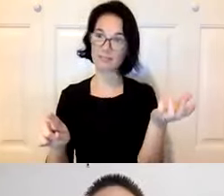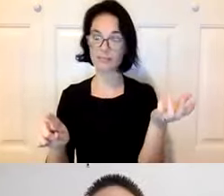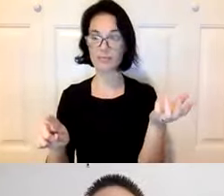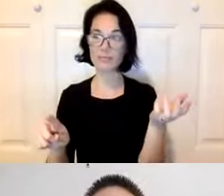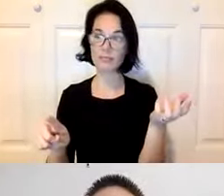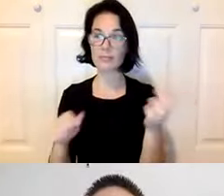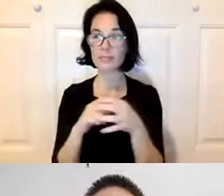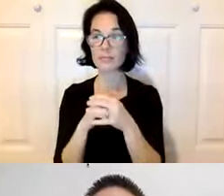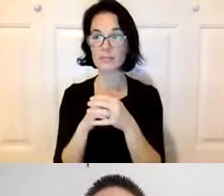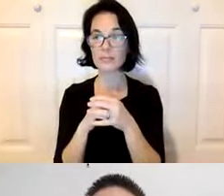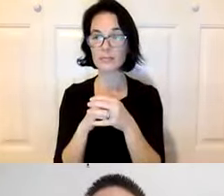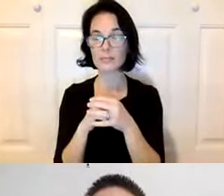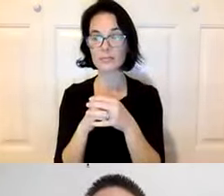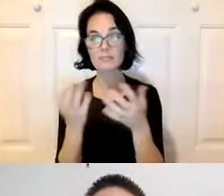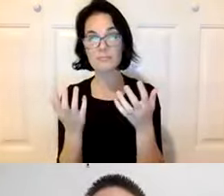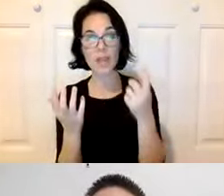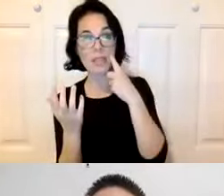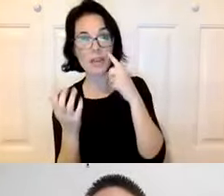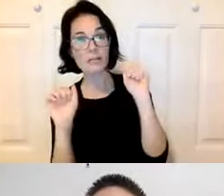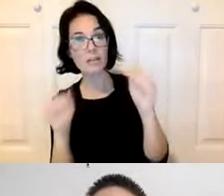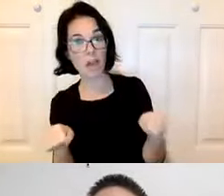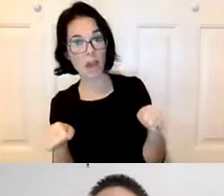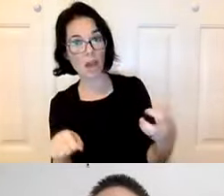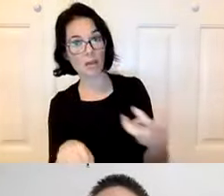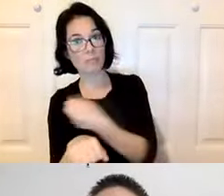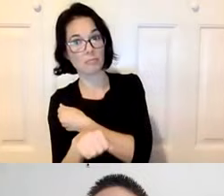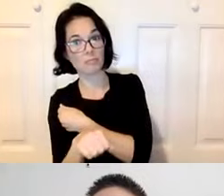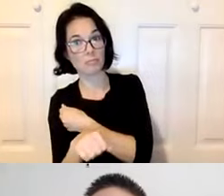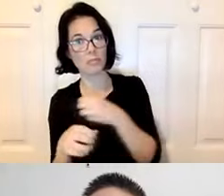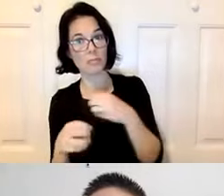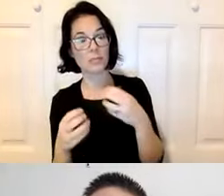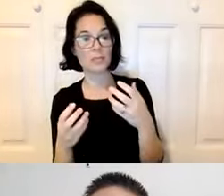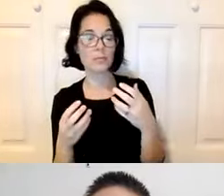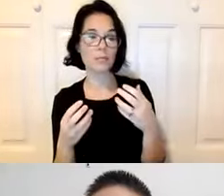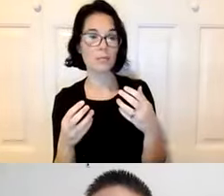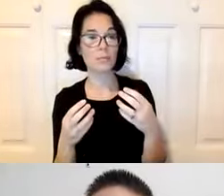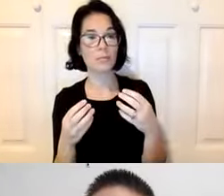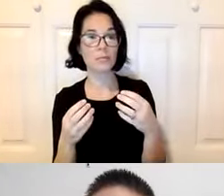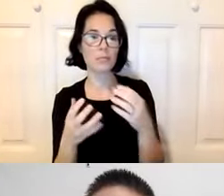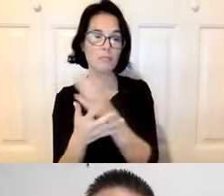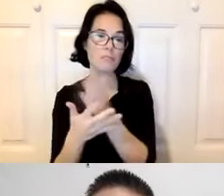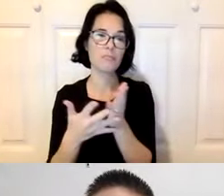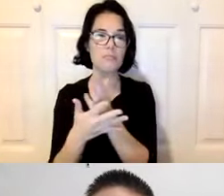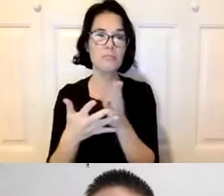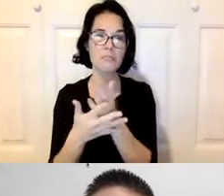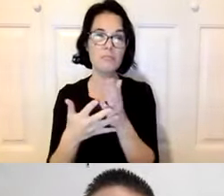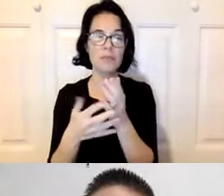have access to the vaccines more towards about halfway thru next year,